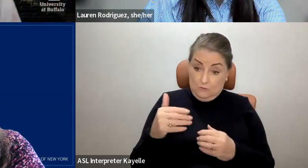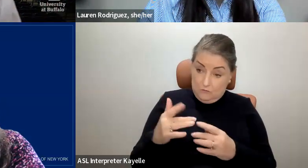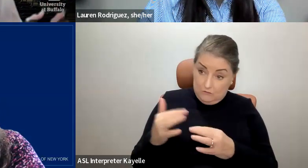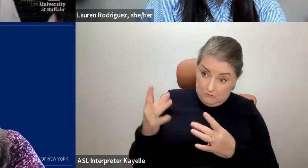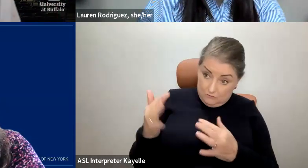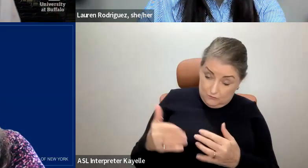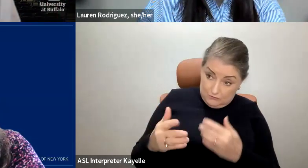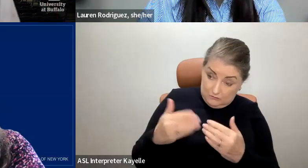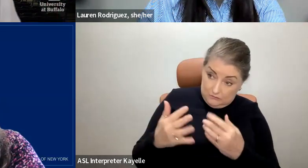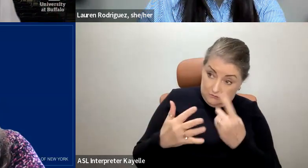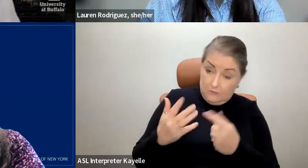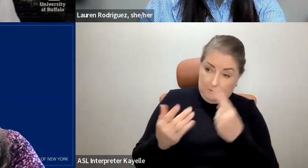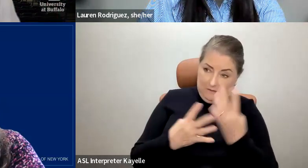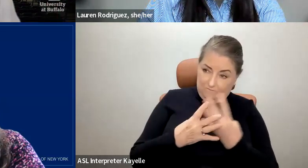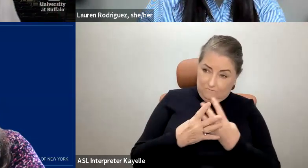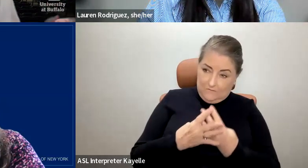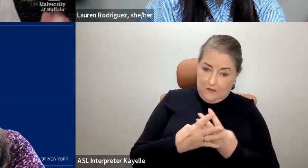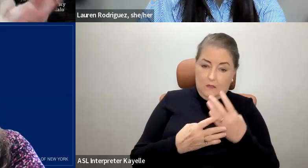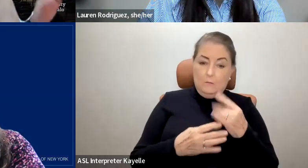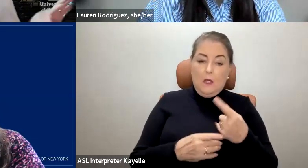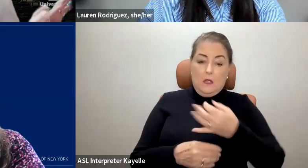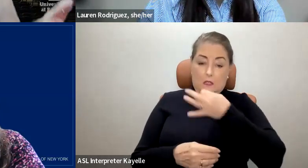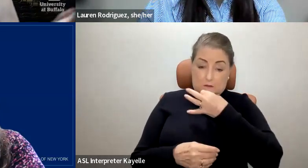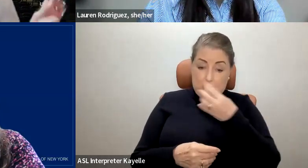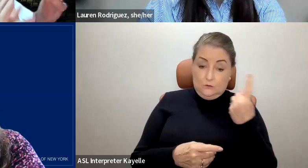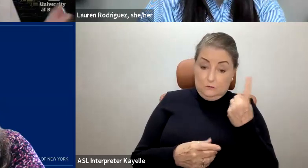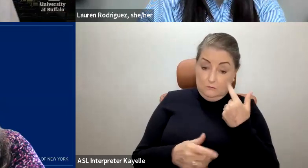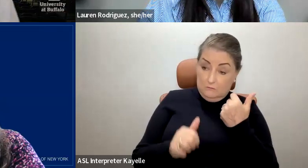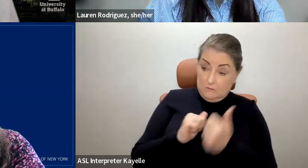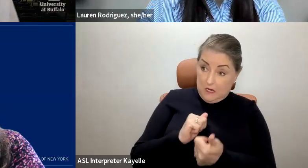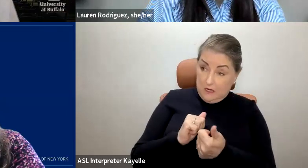would be vetted by experts. And if they passed whatever criteria